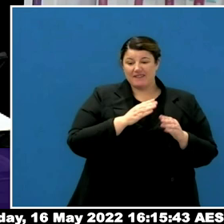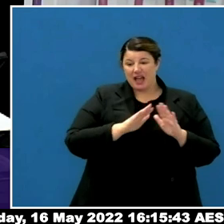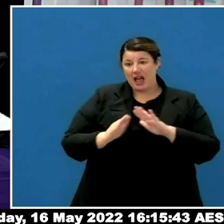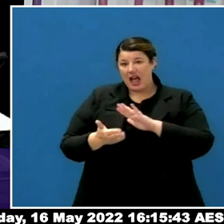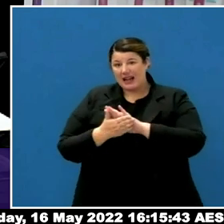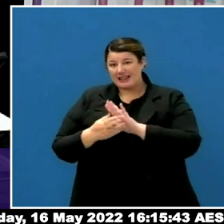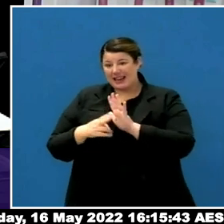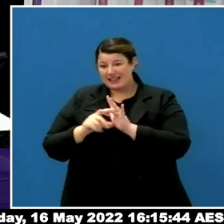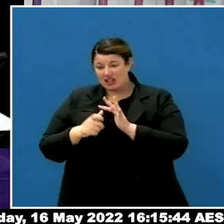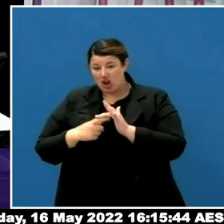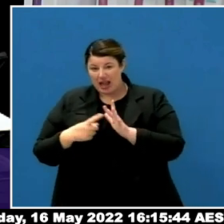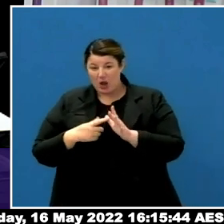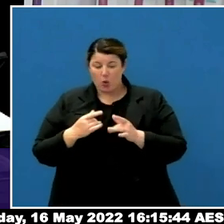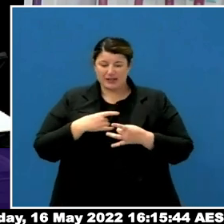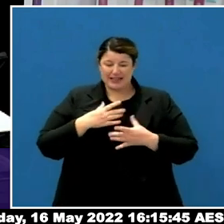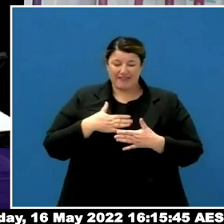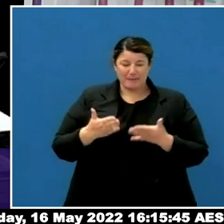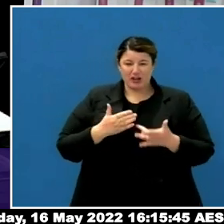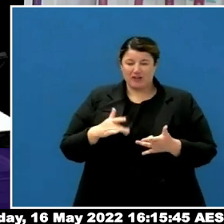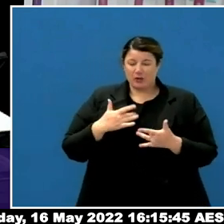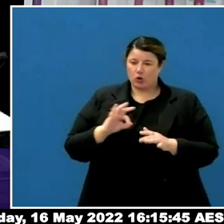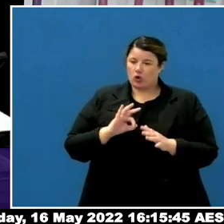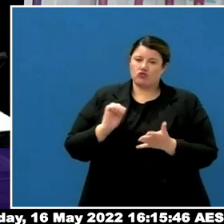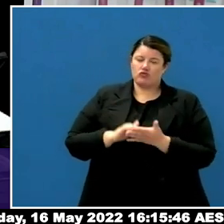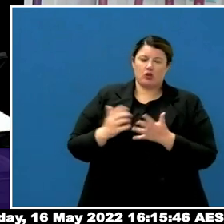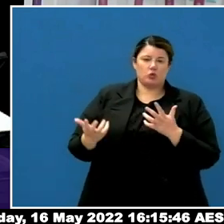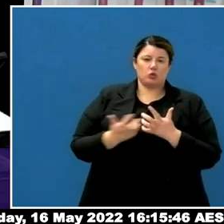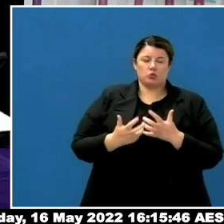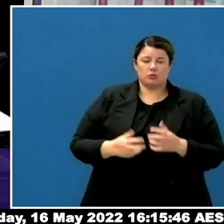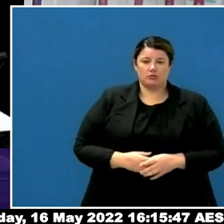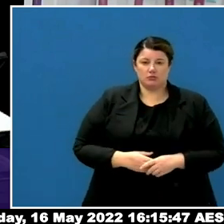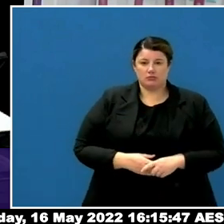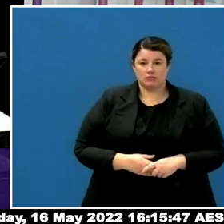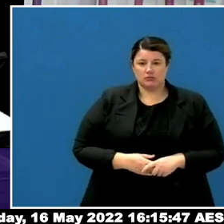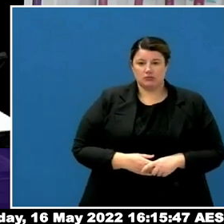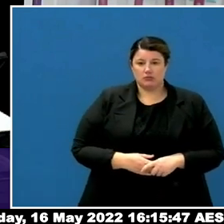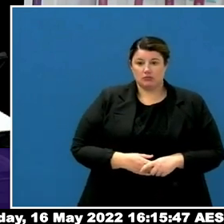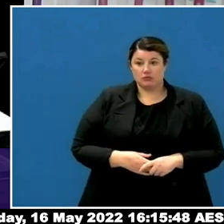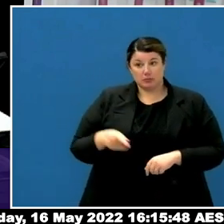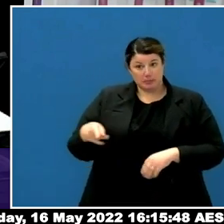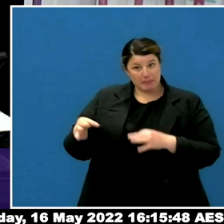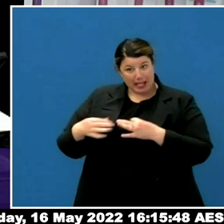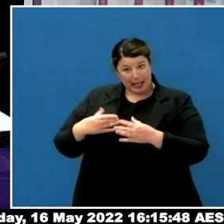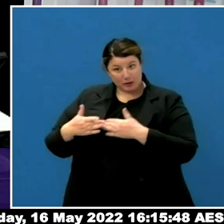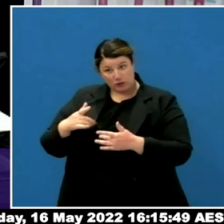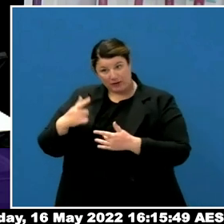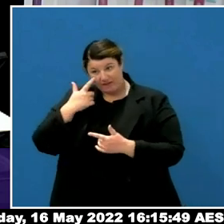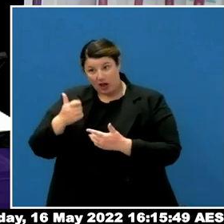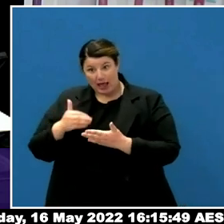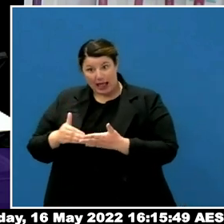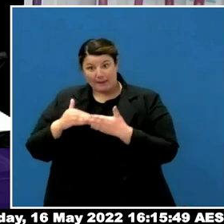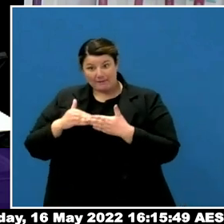Did you find that helpful? Yes and no.